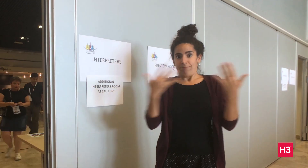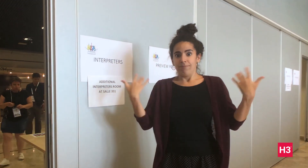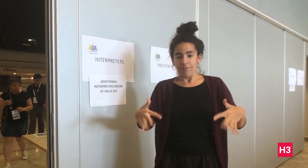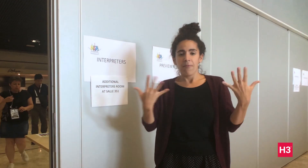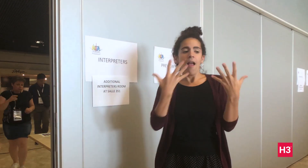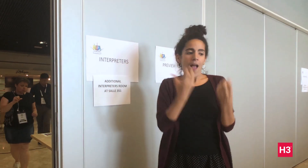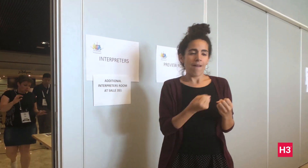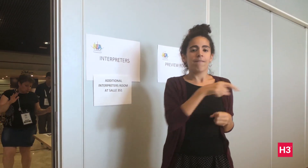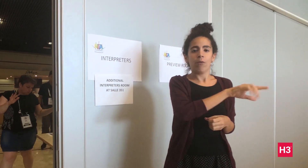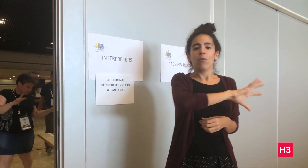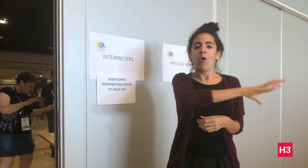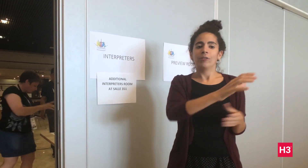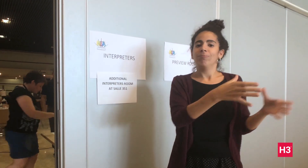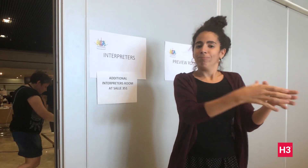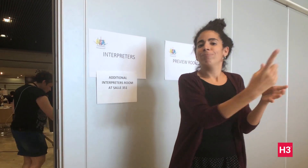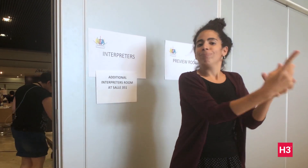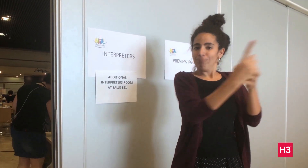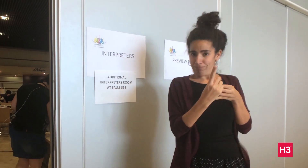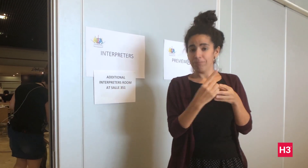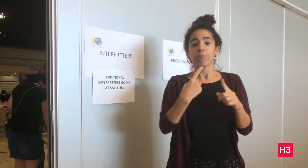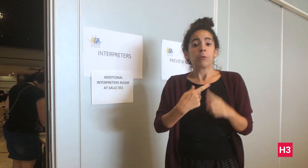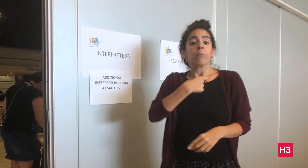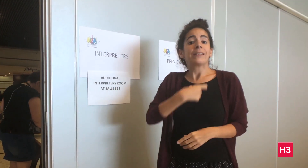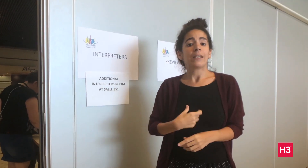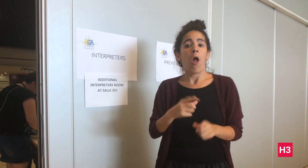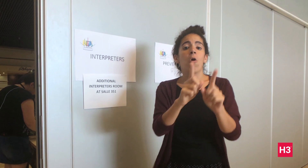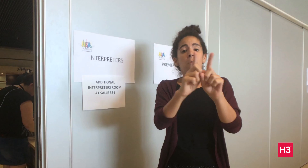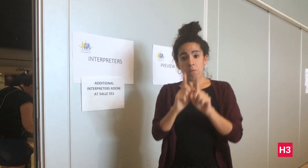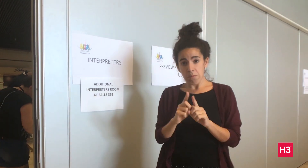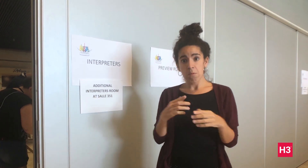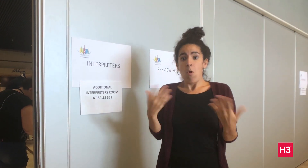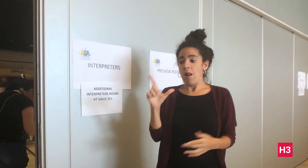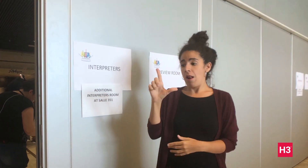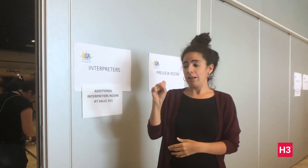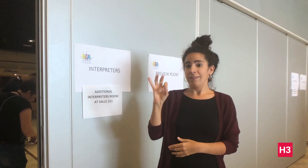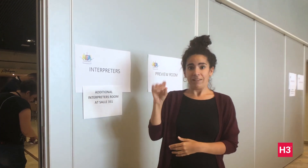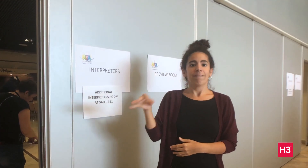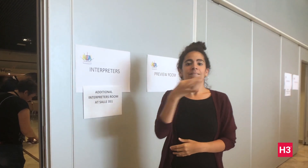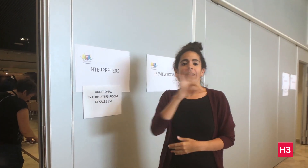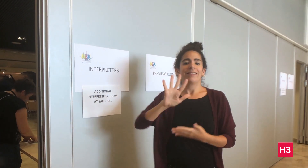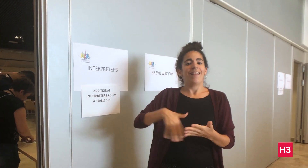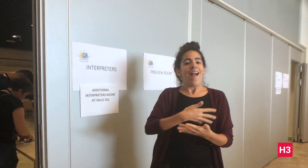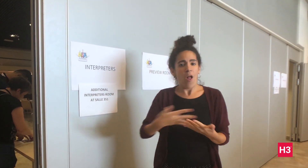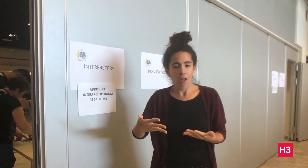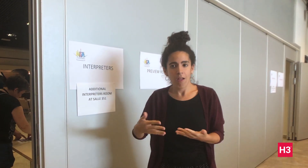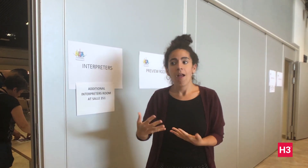There are many interpreters here. National interpreters, personal interpreters, French Sign Language (LSF),